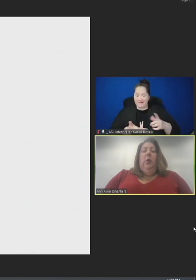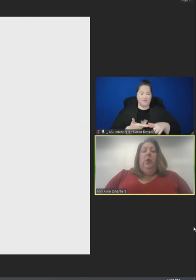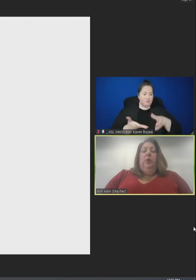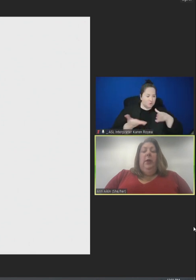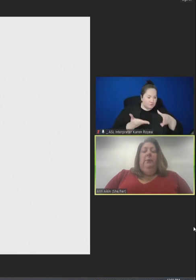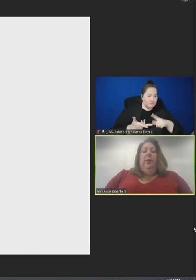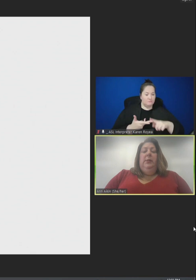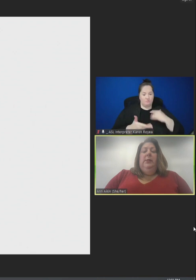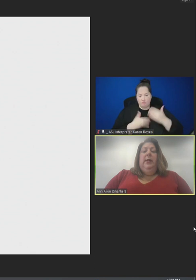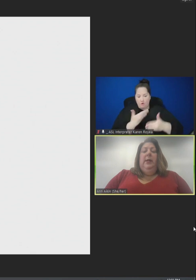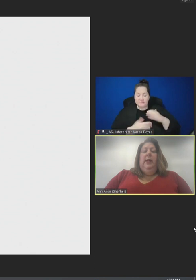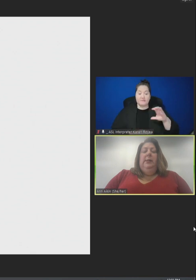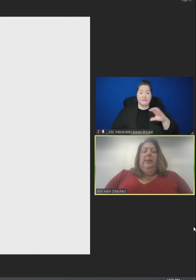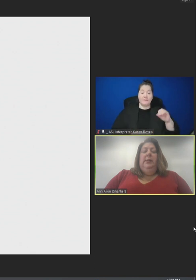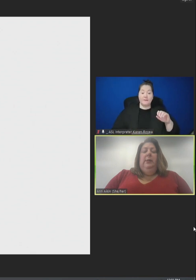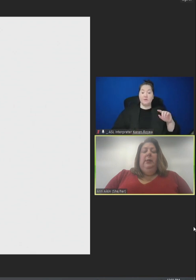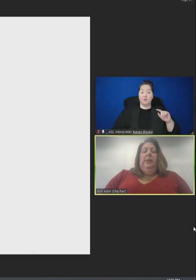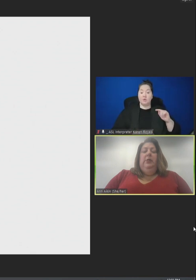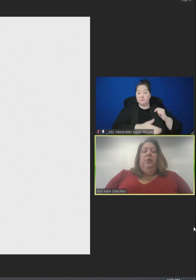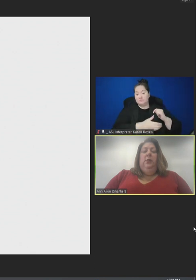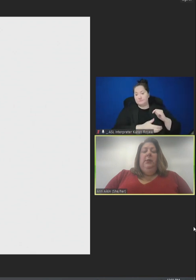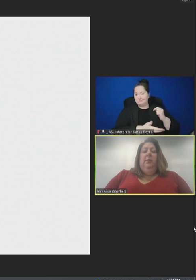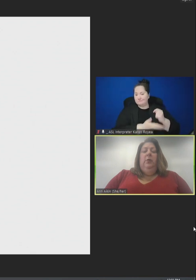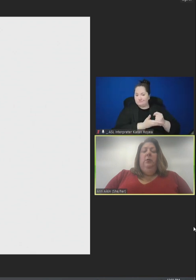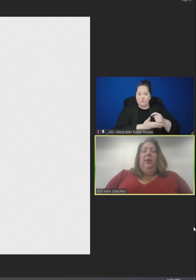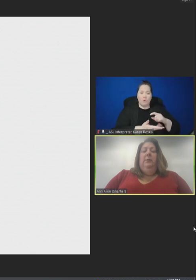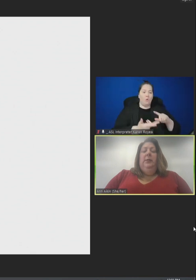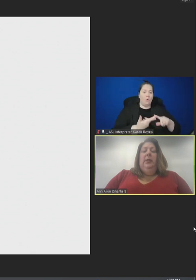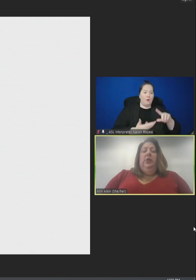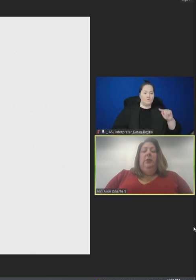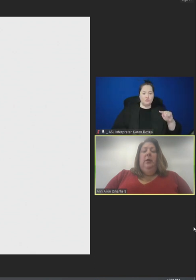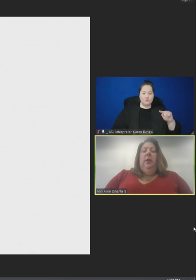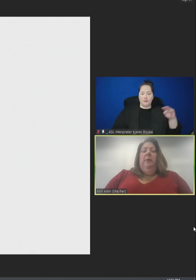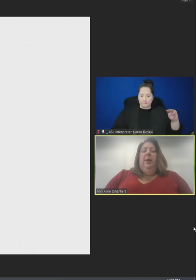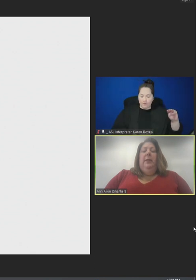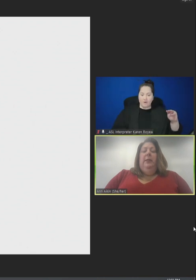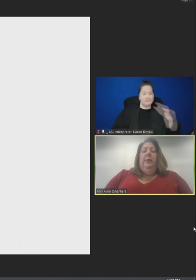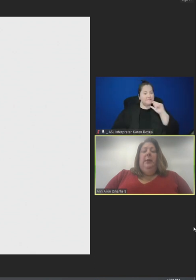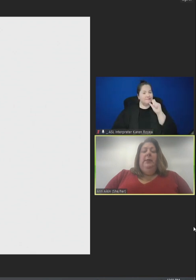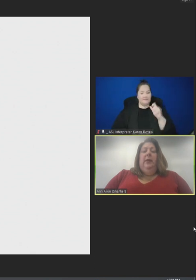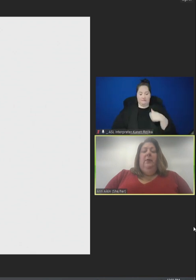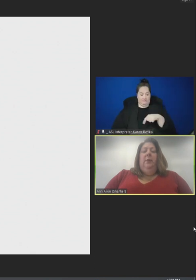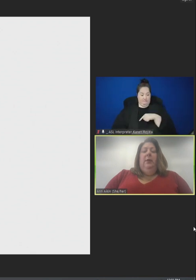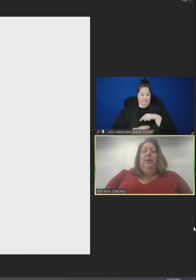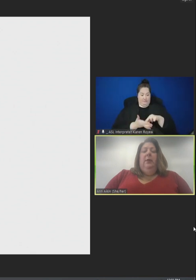or trademarks does not constitute its endorsement or recommendation by the U.S. government,